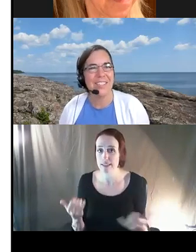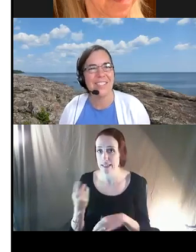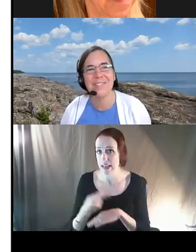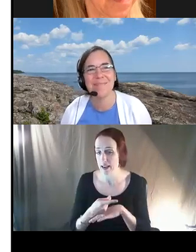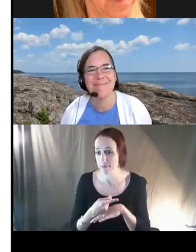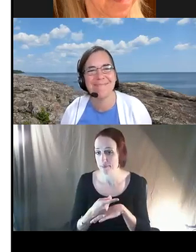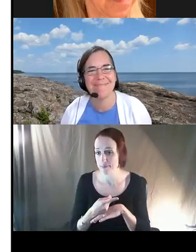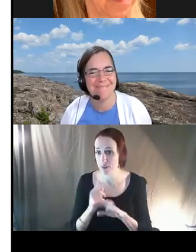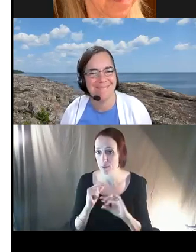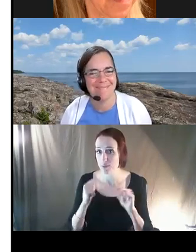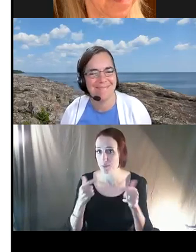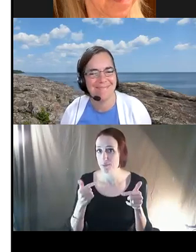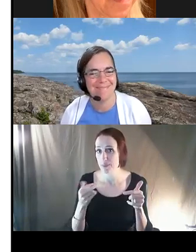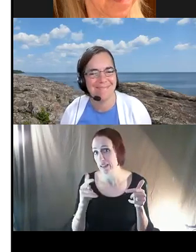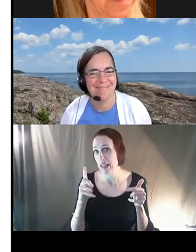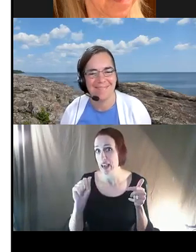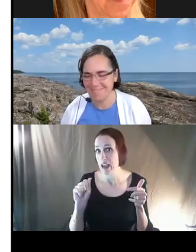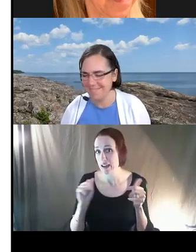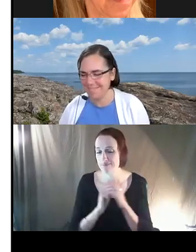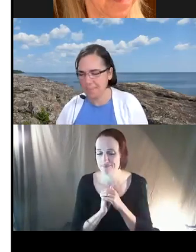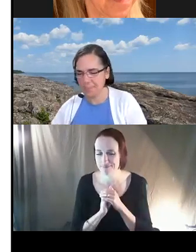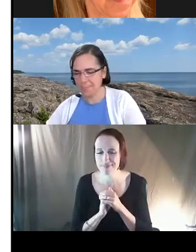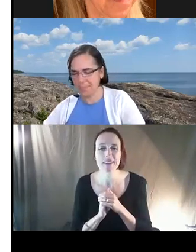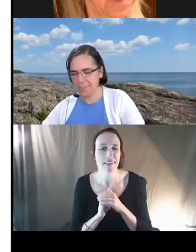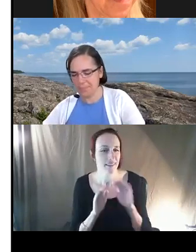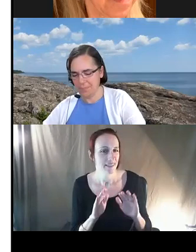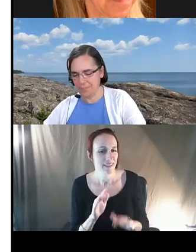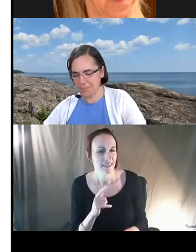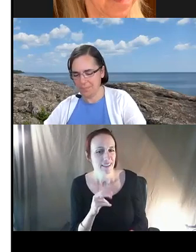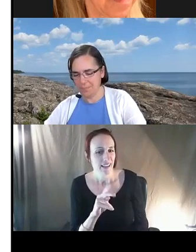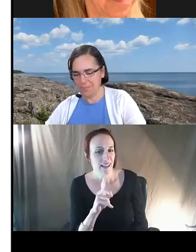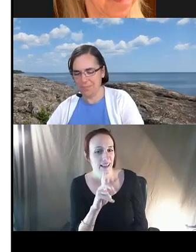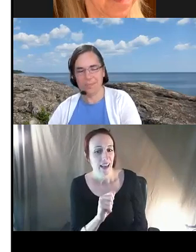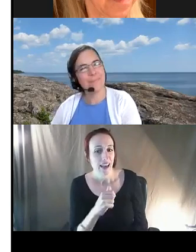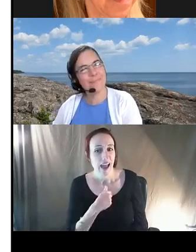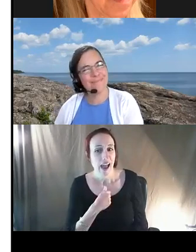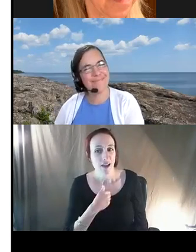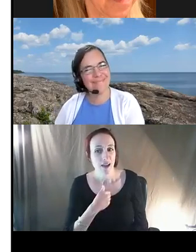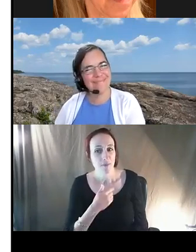Glenda Sims: I am Glenda, the good witch, Sims.